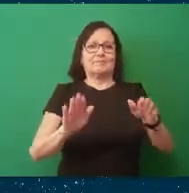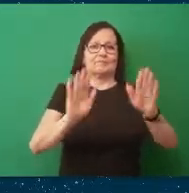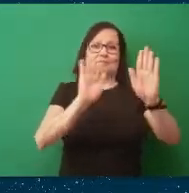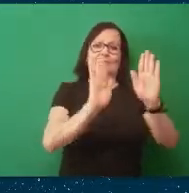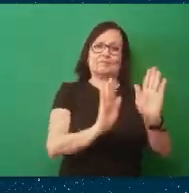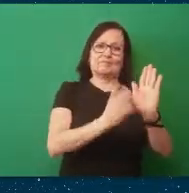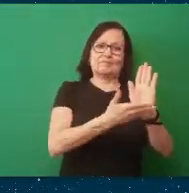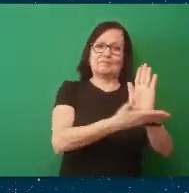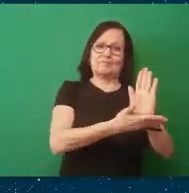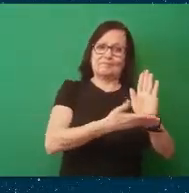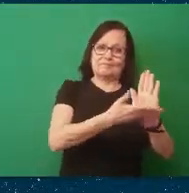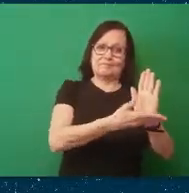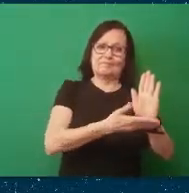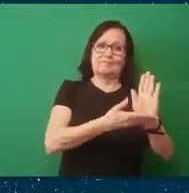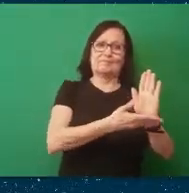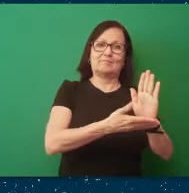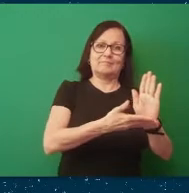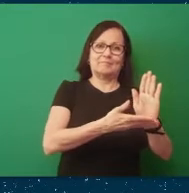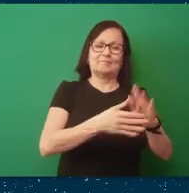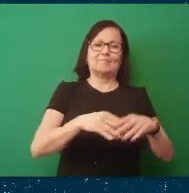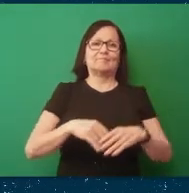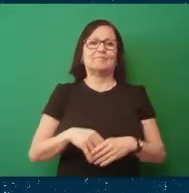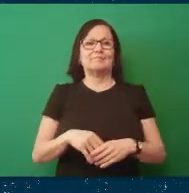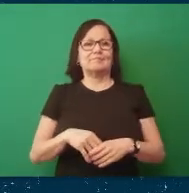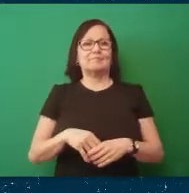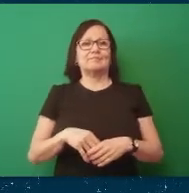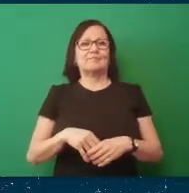the surface you're lying on.